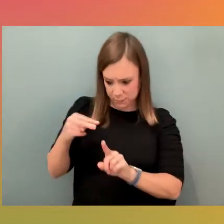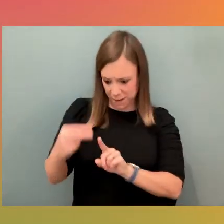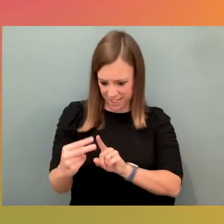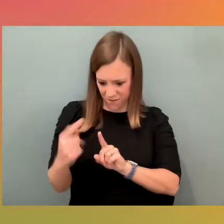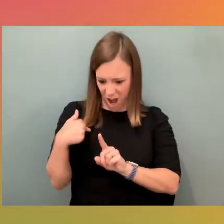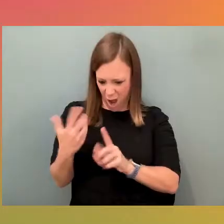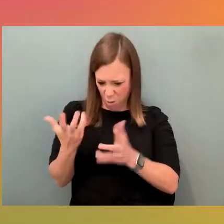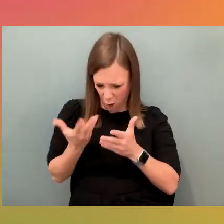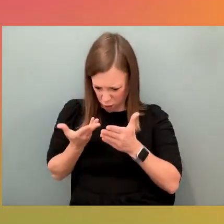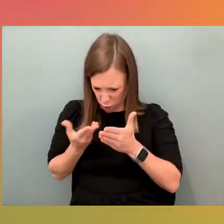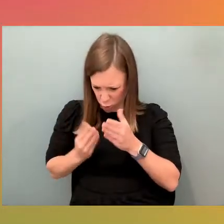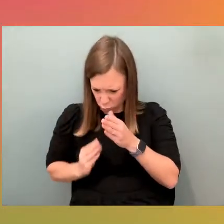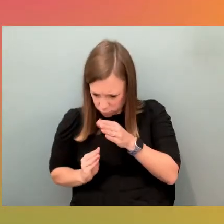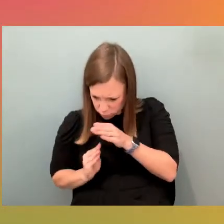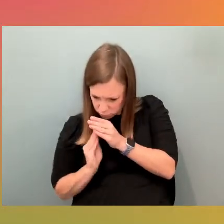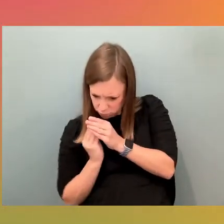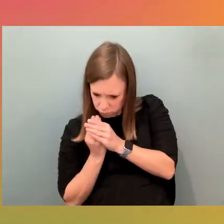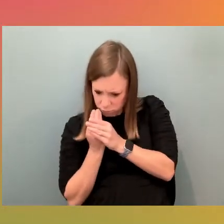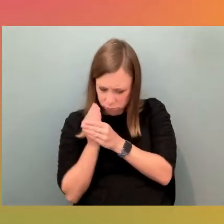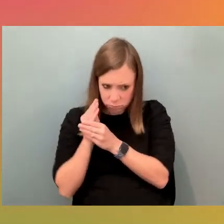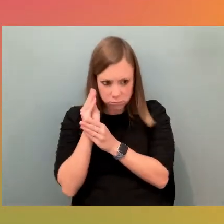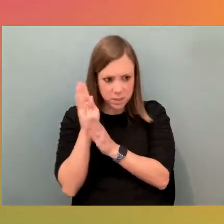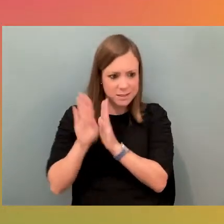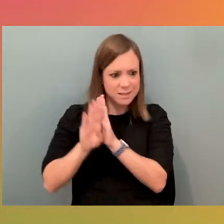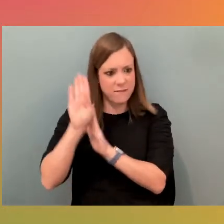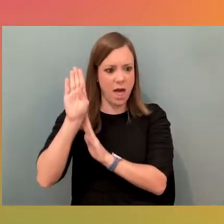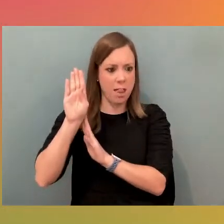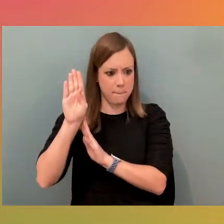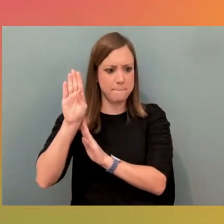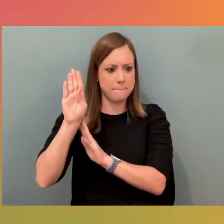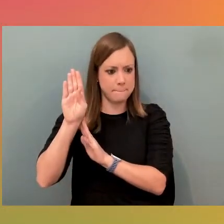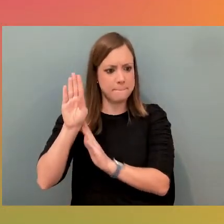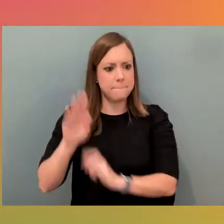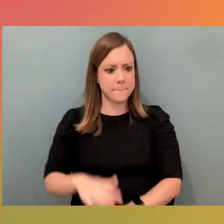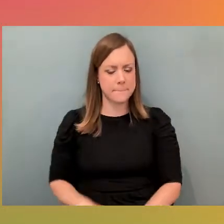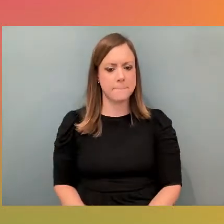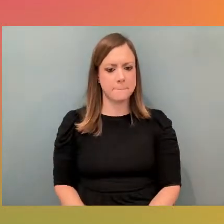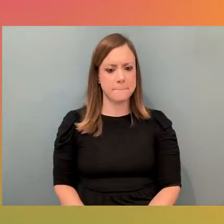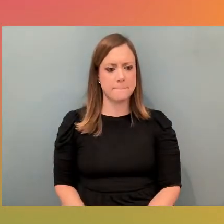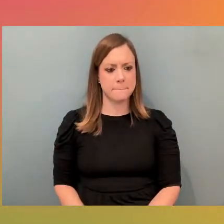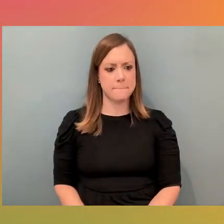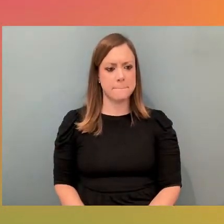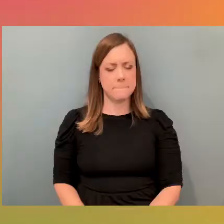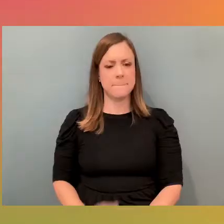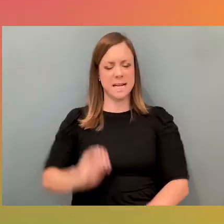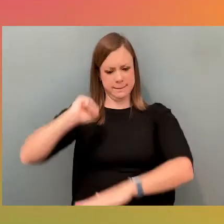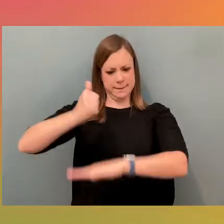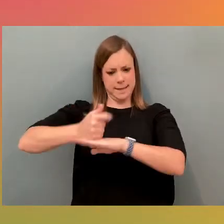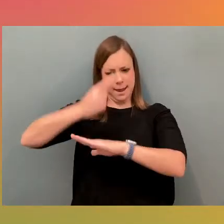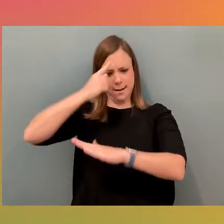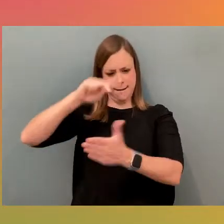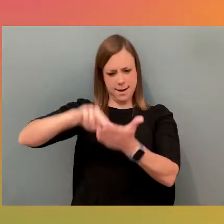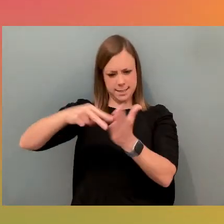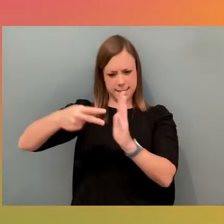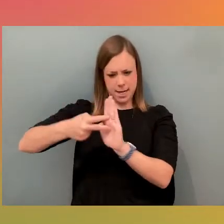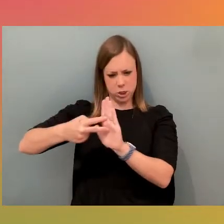OR WHAT QUALITY WITHIN YOURSELF